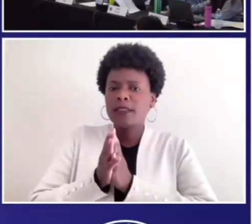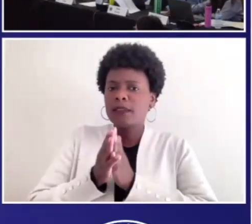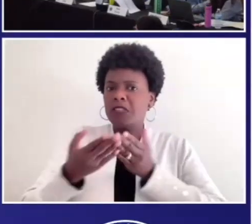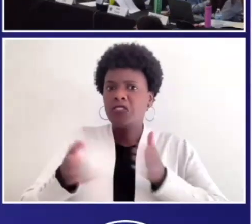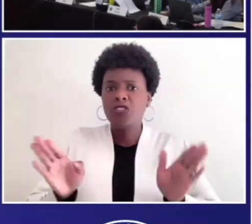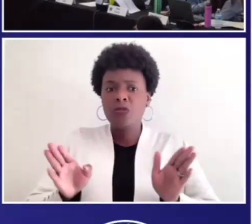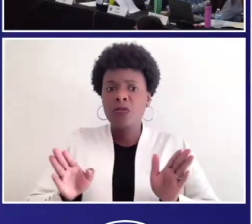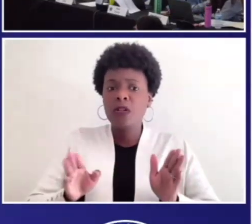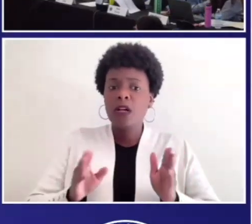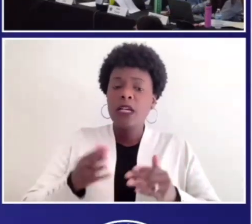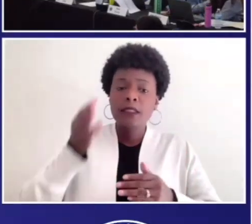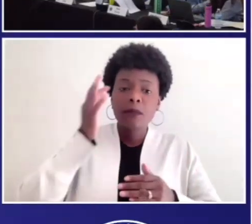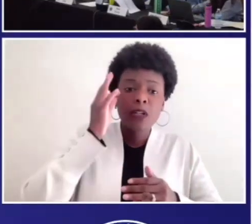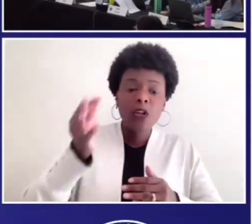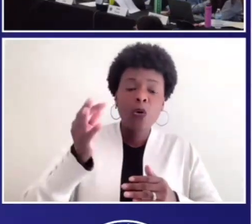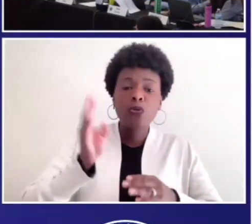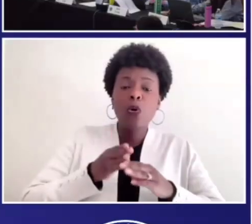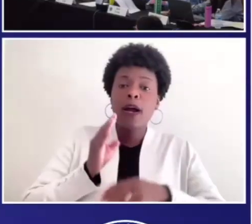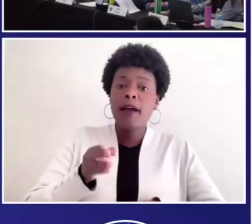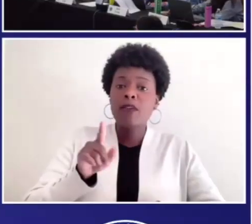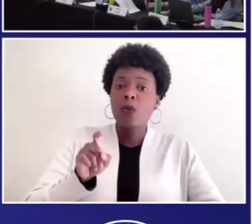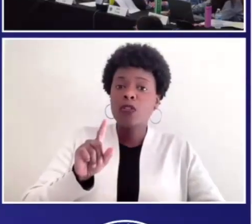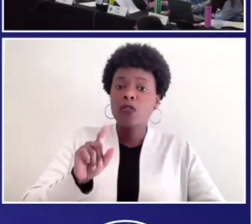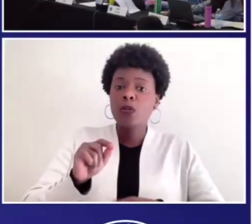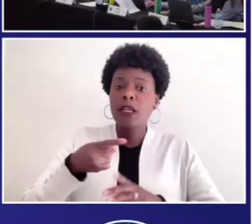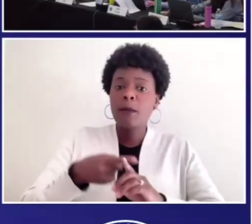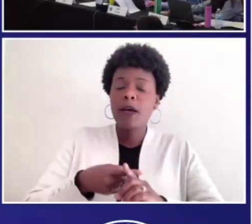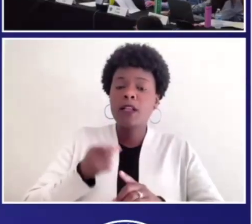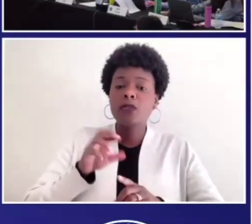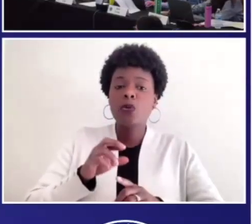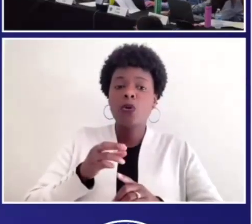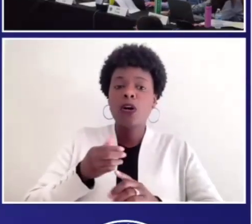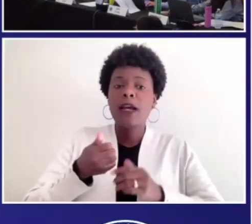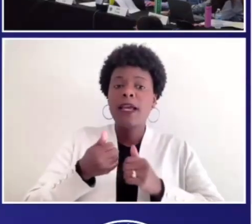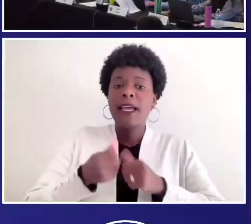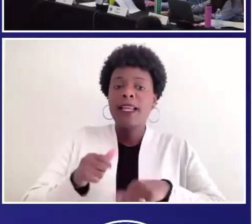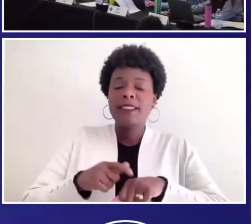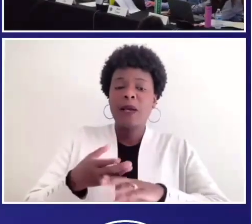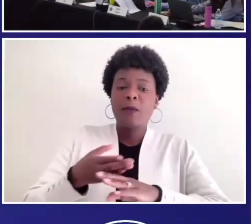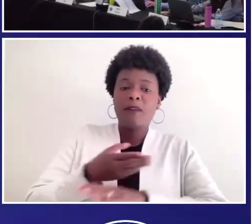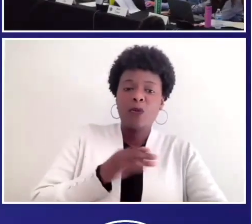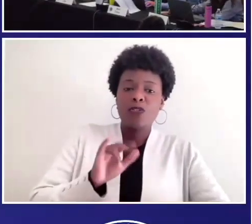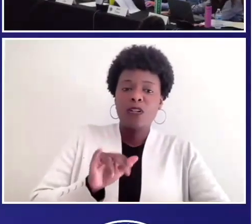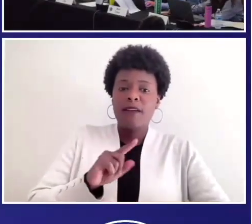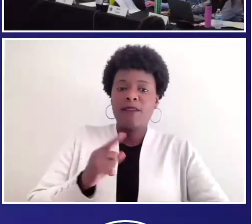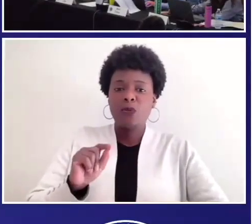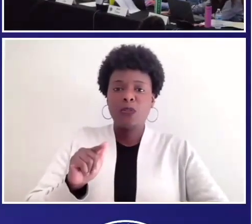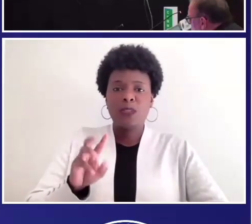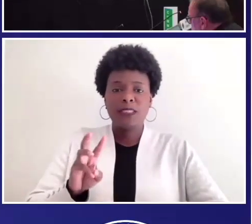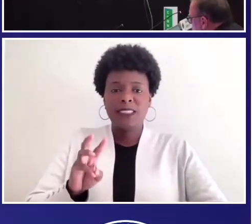they're 120 months, or can that happen at any time before July 2026? I am going to have Mr. Batman come up. I believe we want it as soon as possible